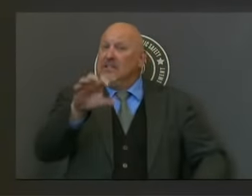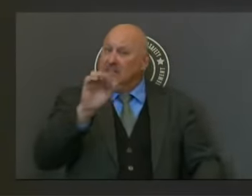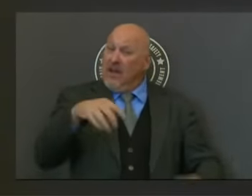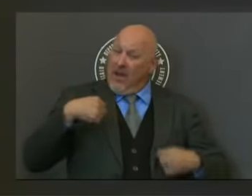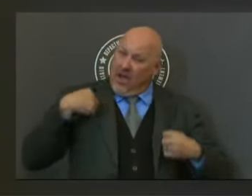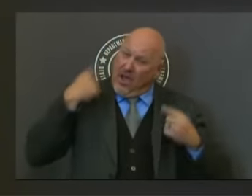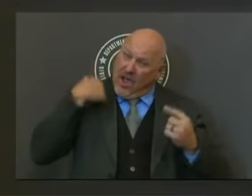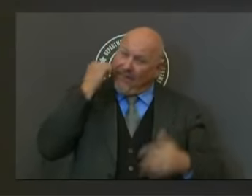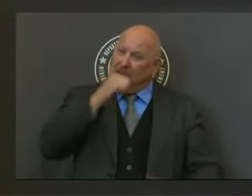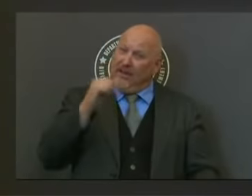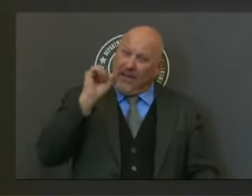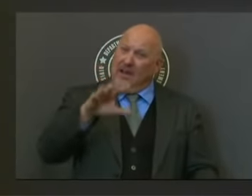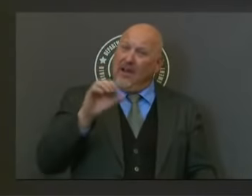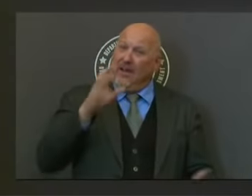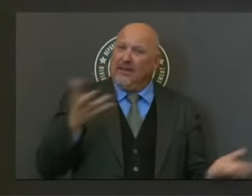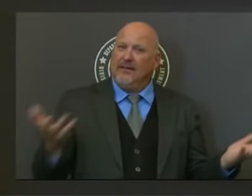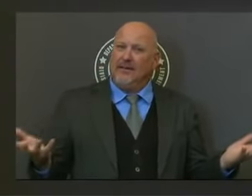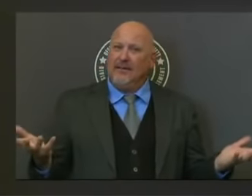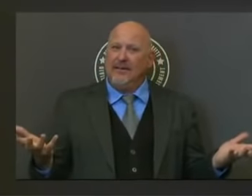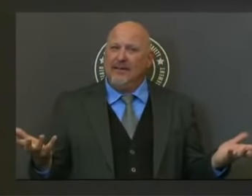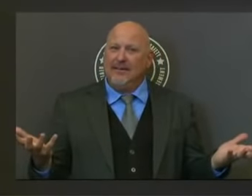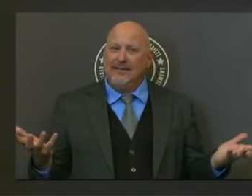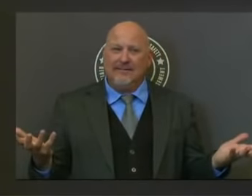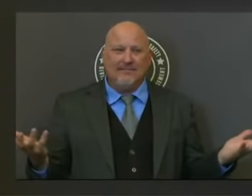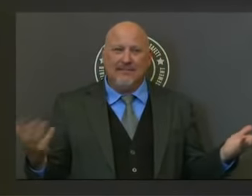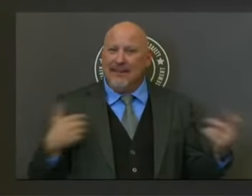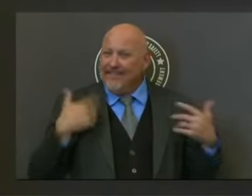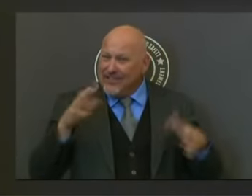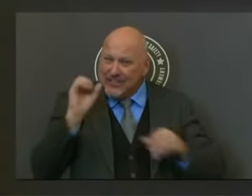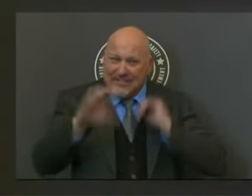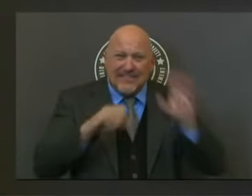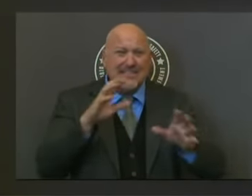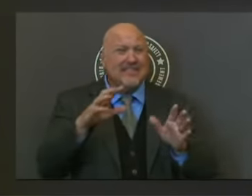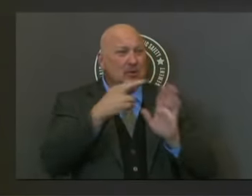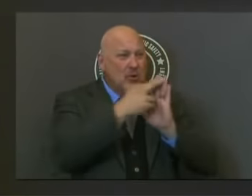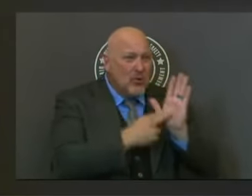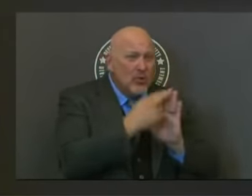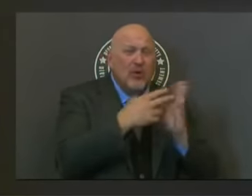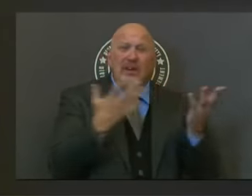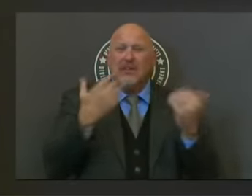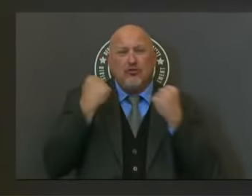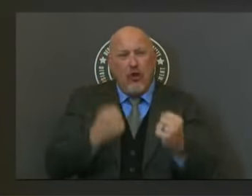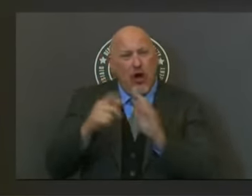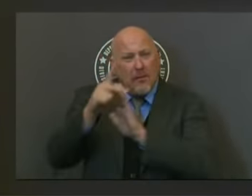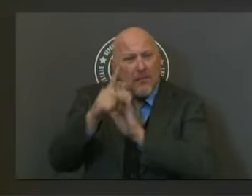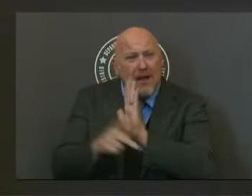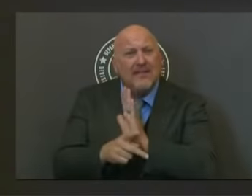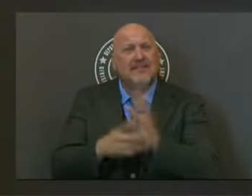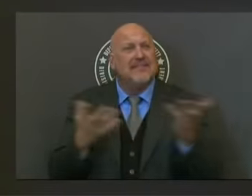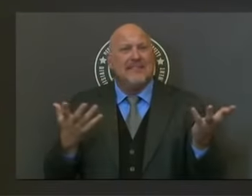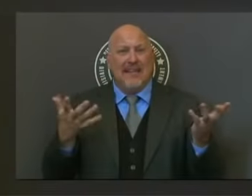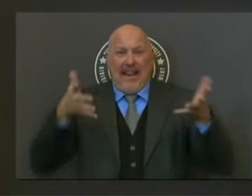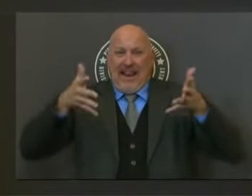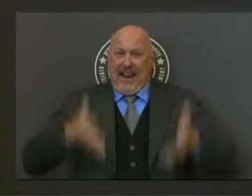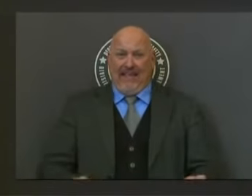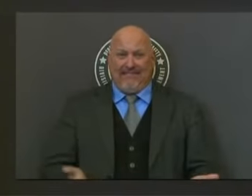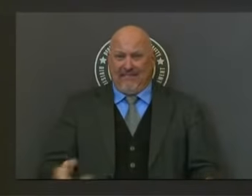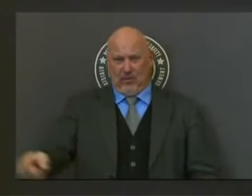table were prioritizing and focusing on individuals taking